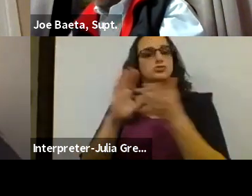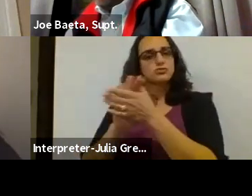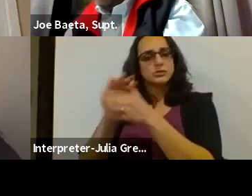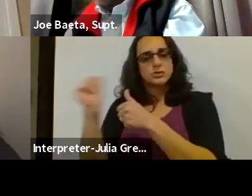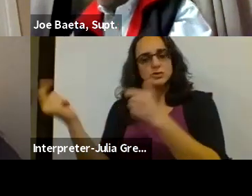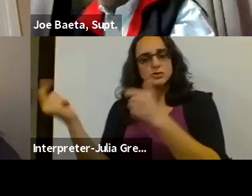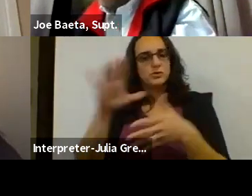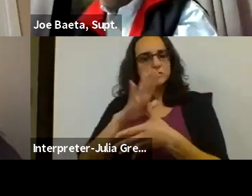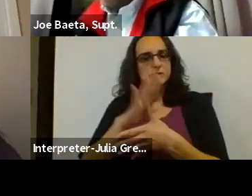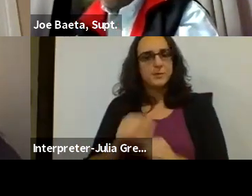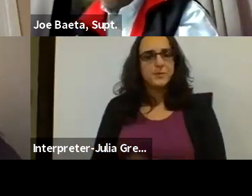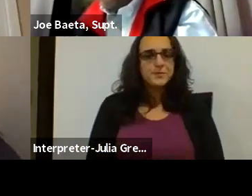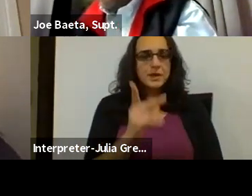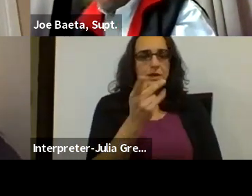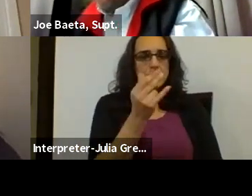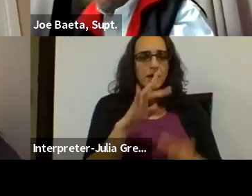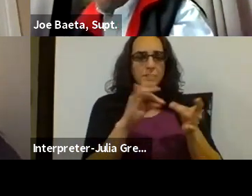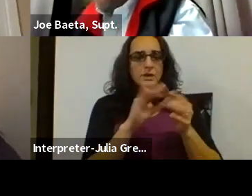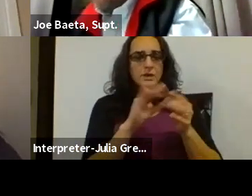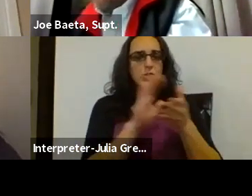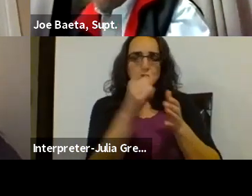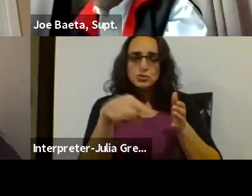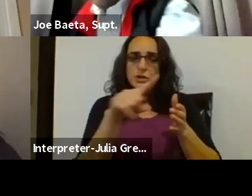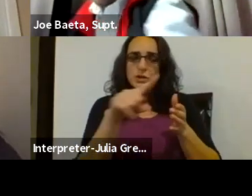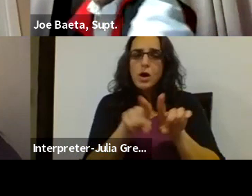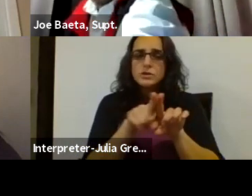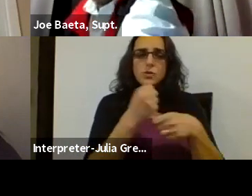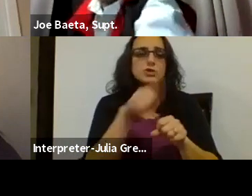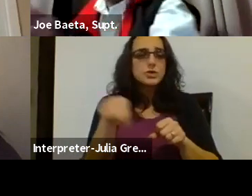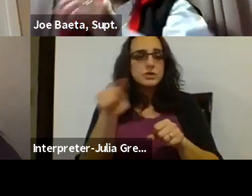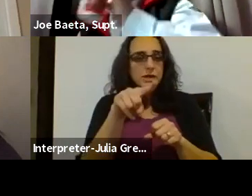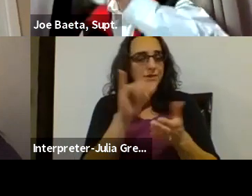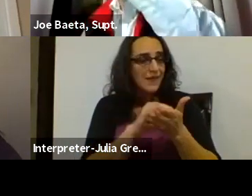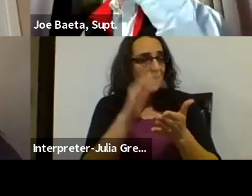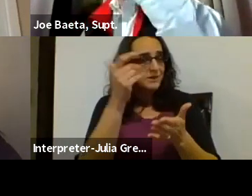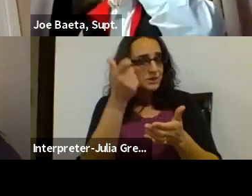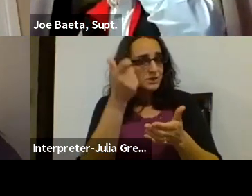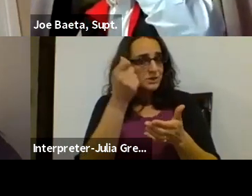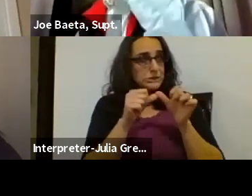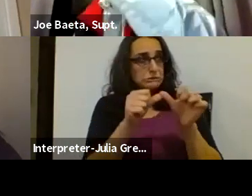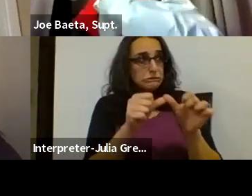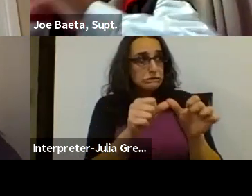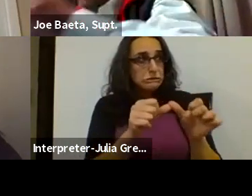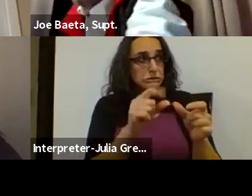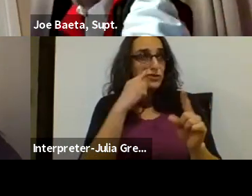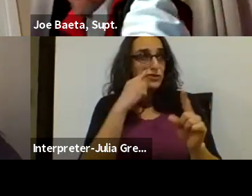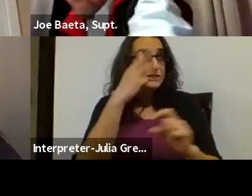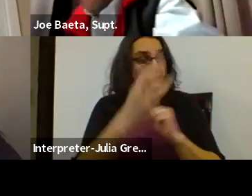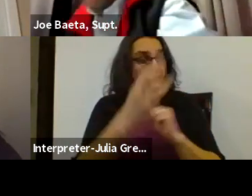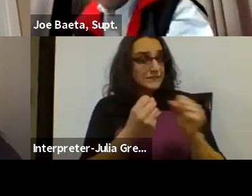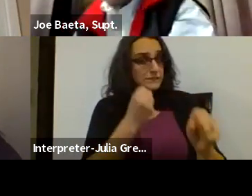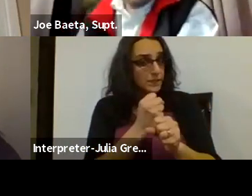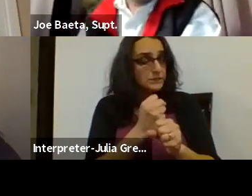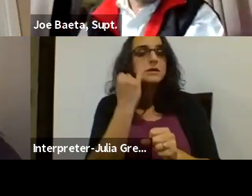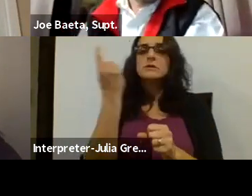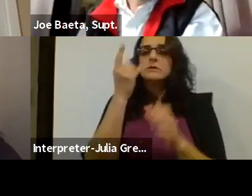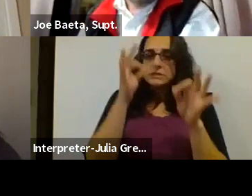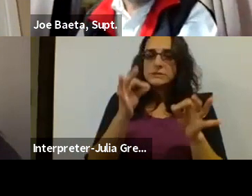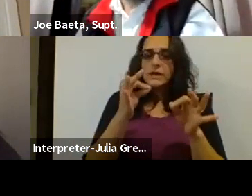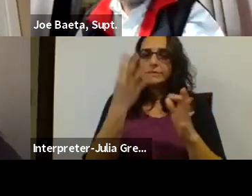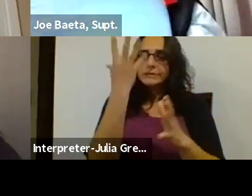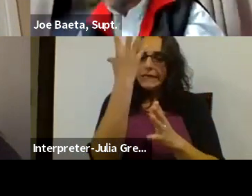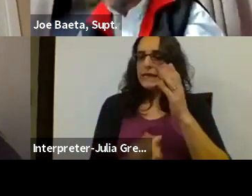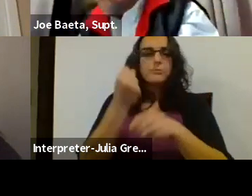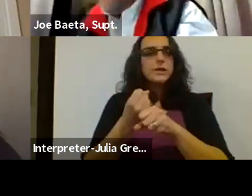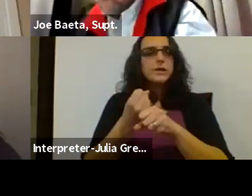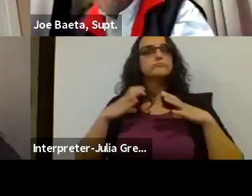Kathleen Stern: Can I add congratulations to them. And I also want to make sure that they know that that scholarship is good. I think it said six years. So if somebody does decide to take a gap or something with everything going on.